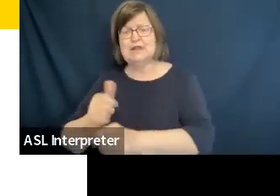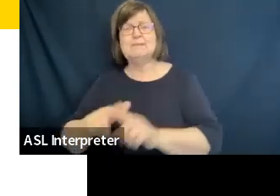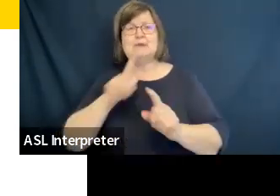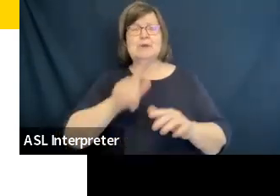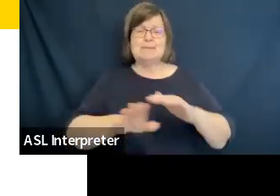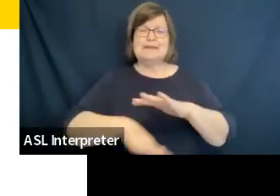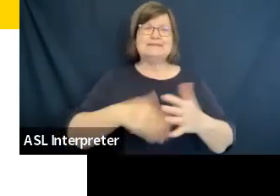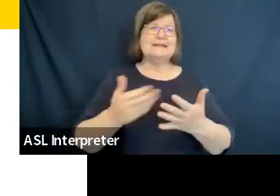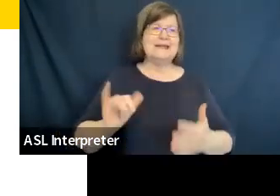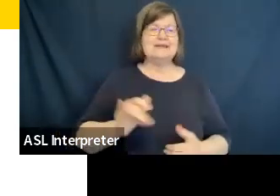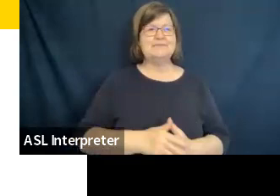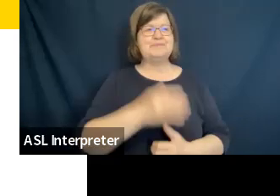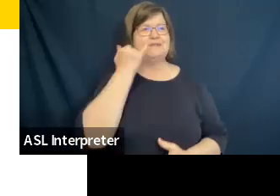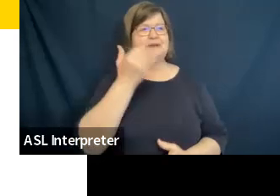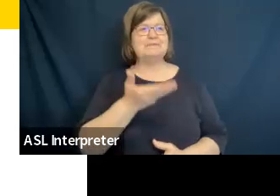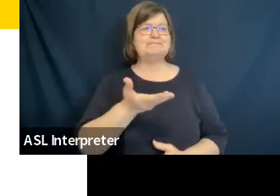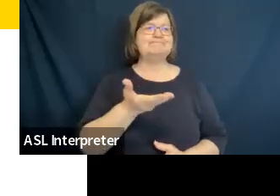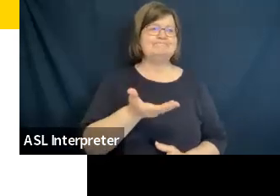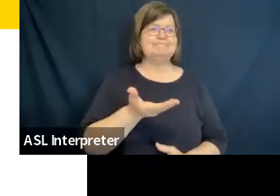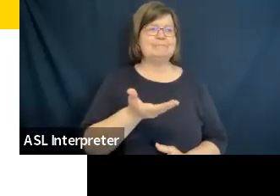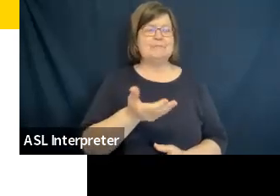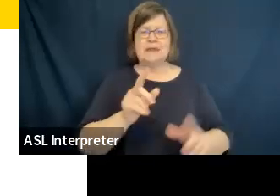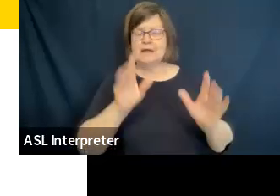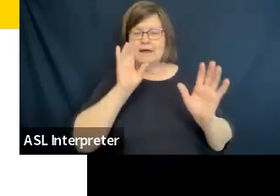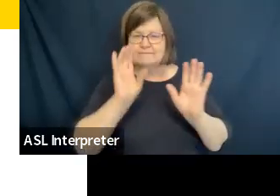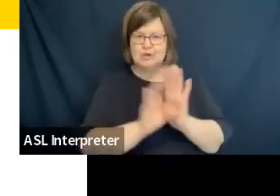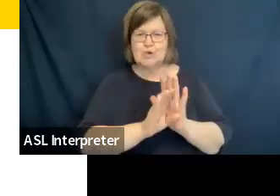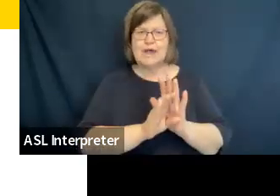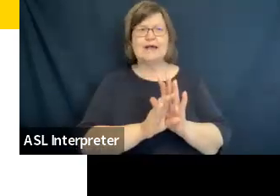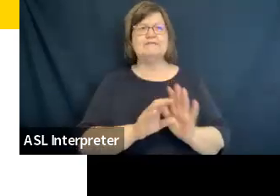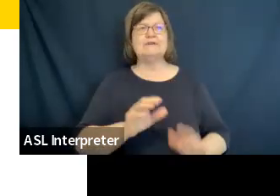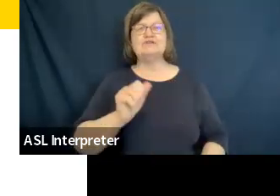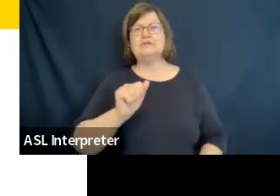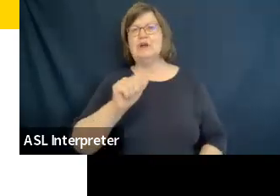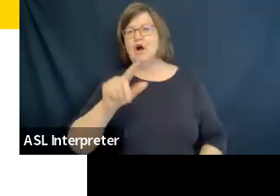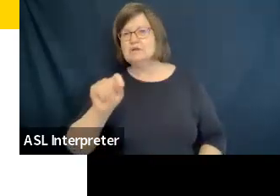are, you know, if there is a photograph, you need an alt tag. If you have a video,